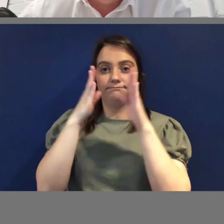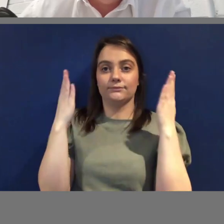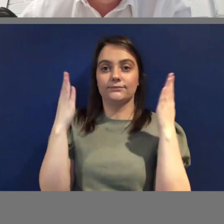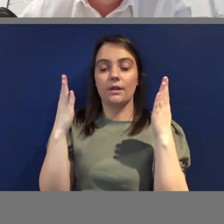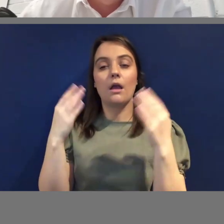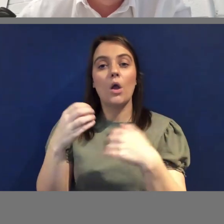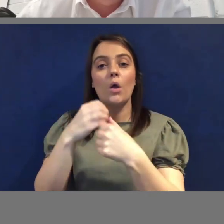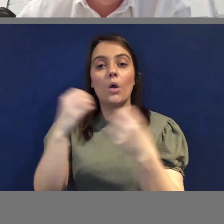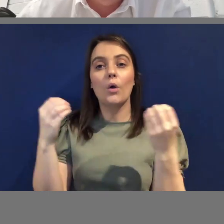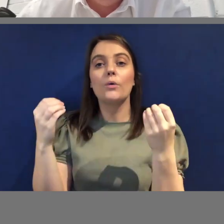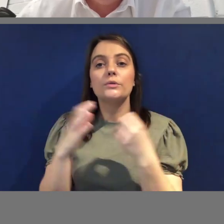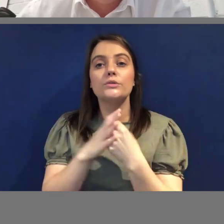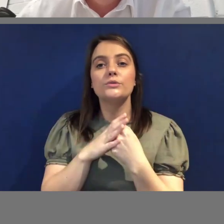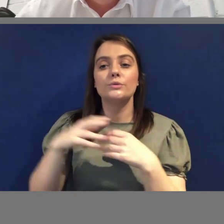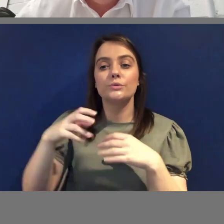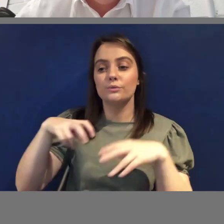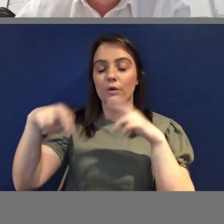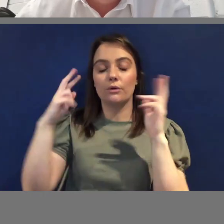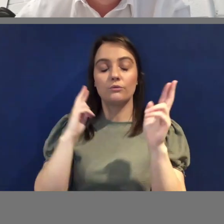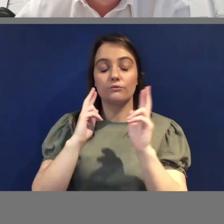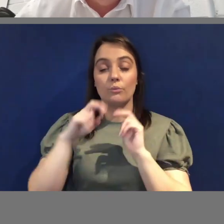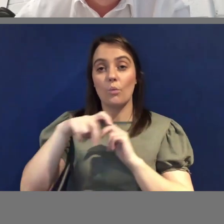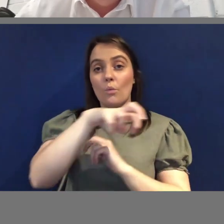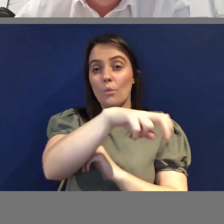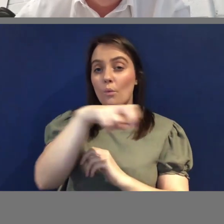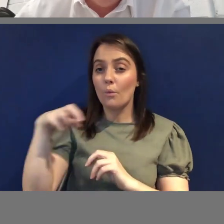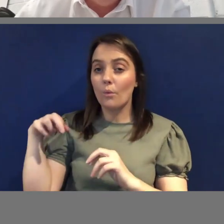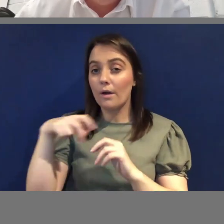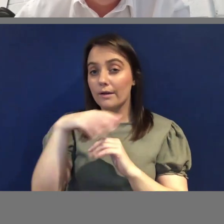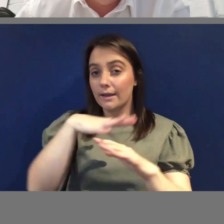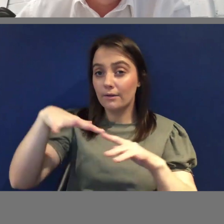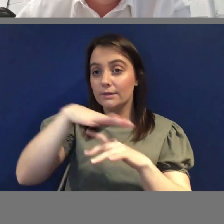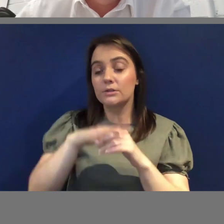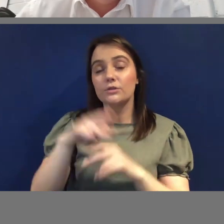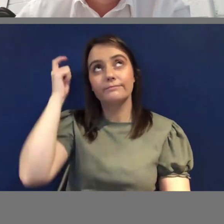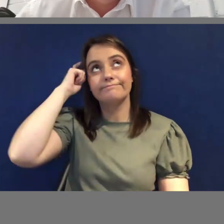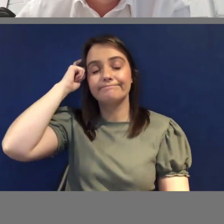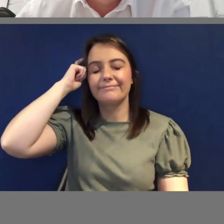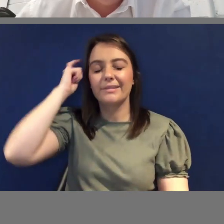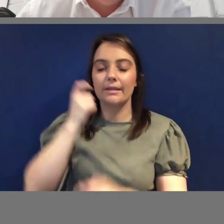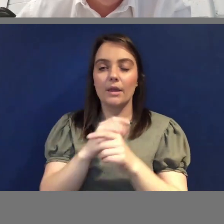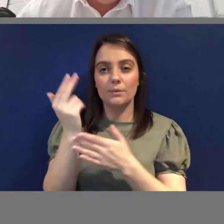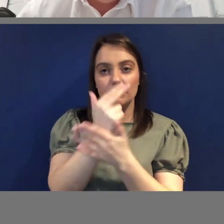circulation route so just keep that = in the F=forefront of your early stage design so again